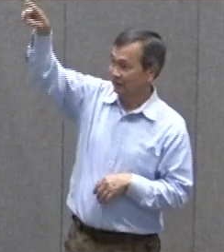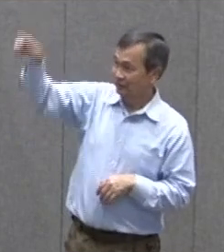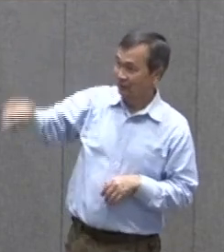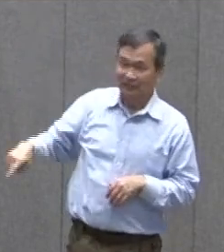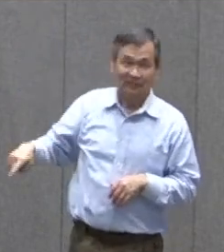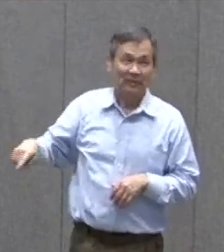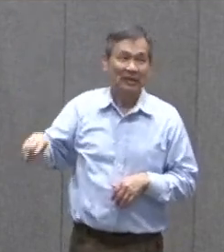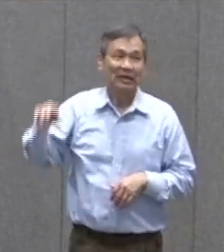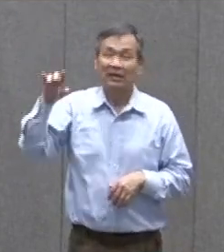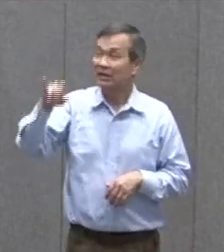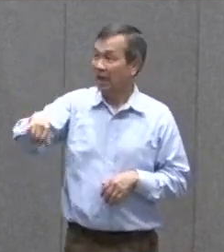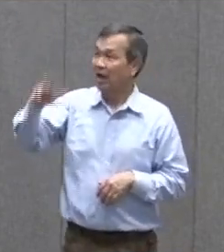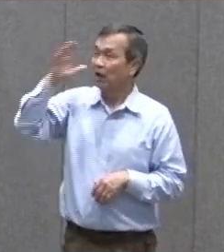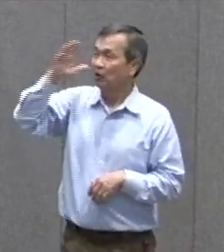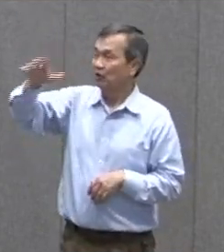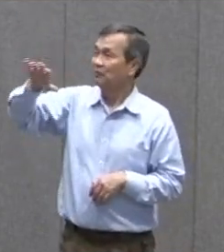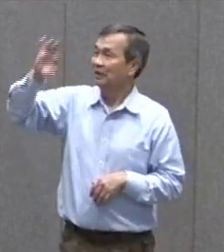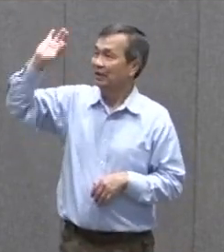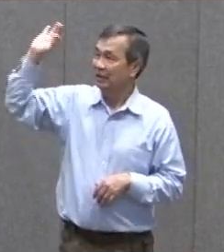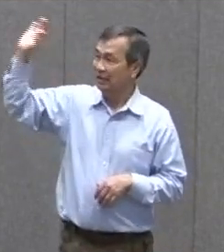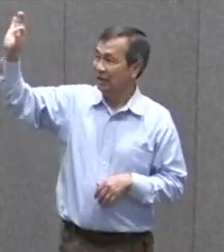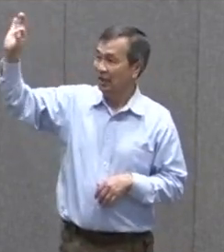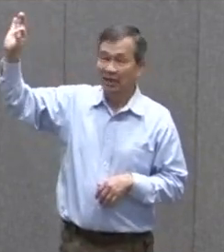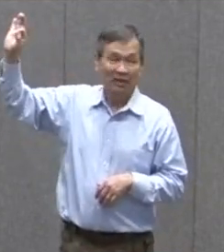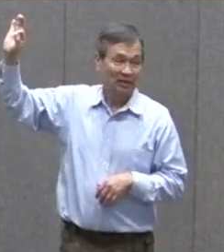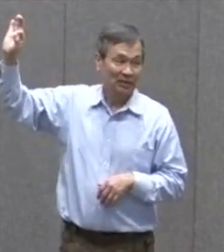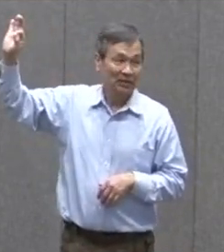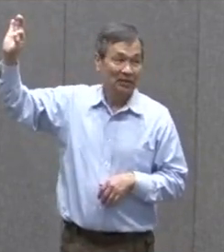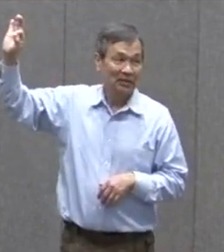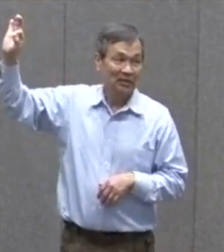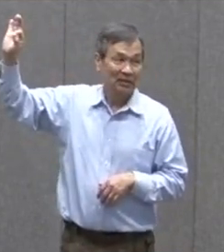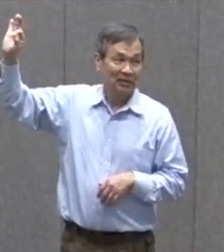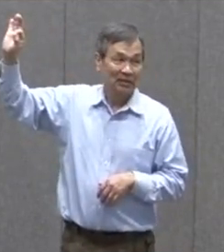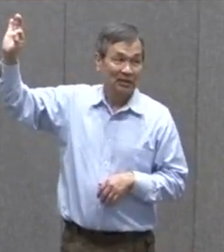That's our number of the day. On this side is not nine.